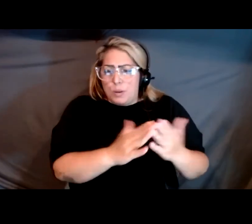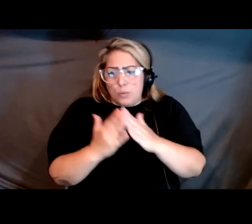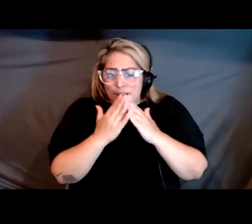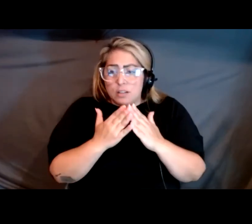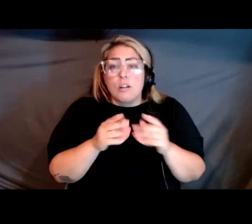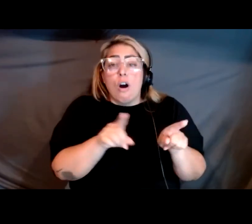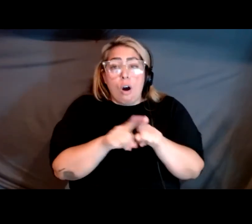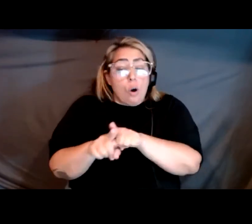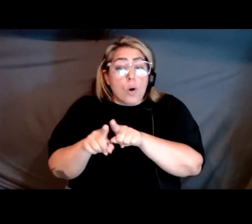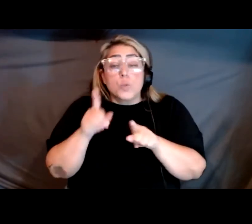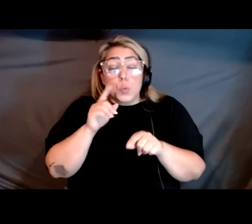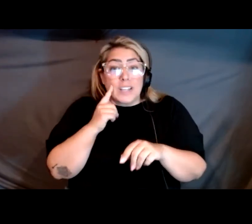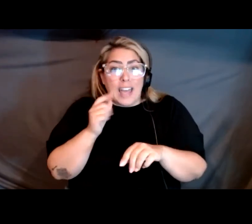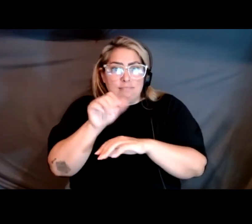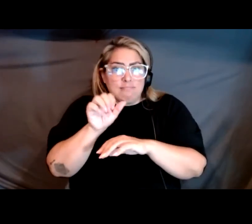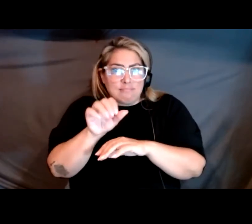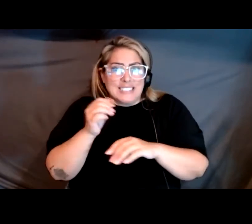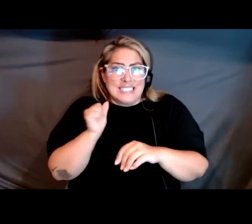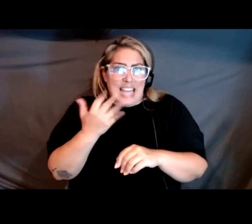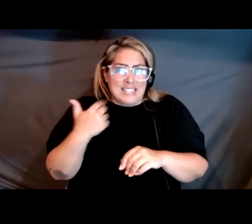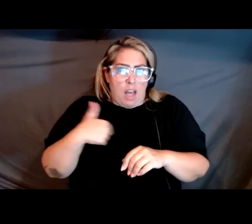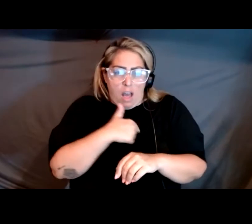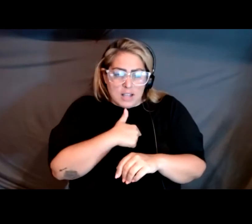via the submission form on the resource page,